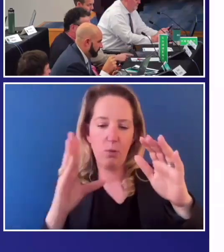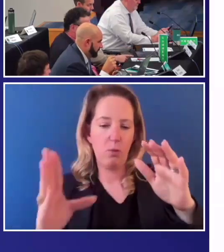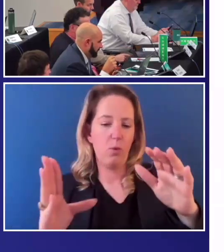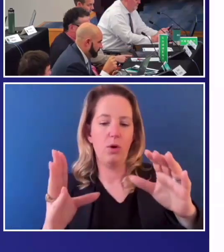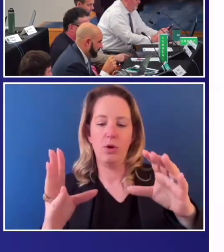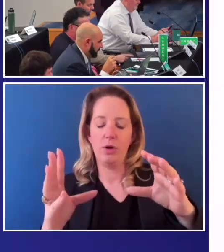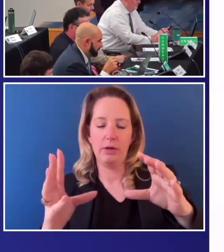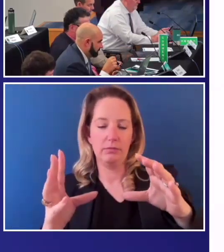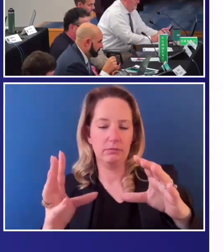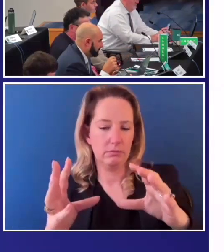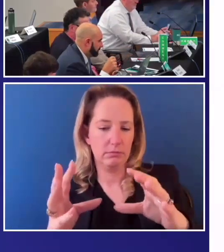would be deemed ineligible.